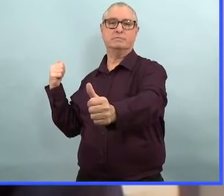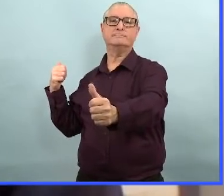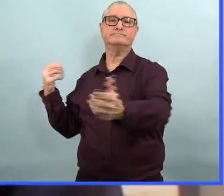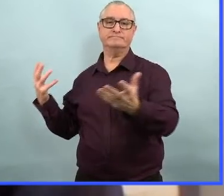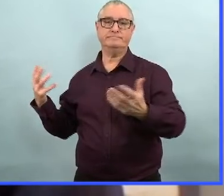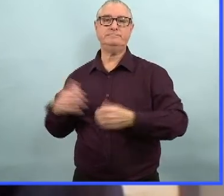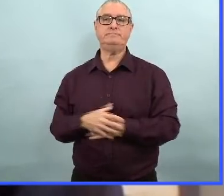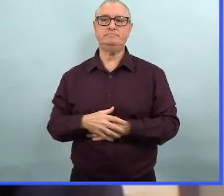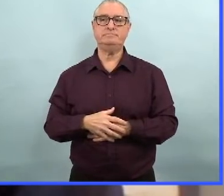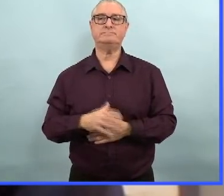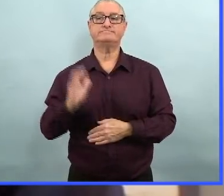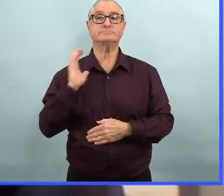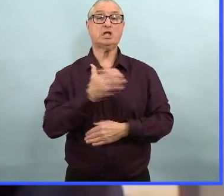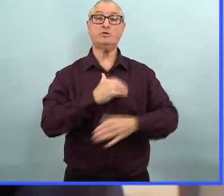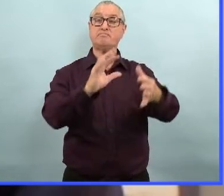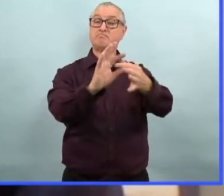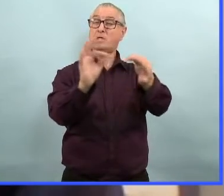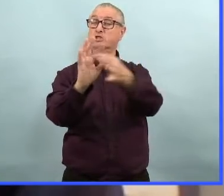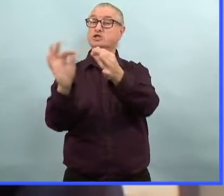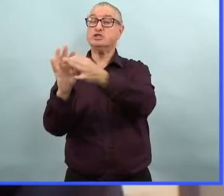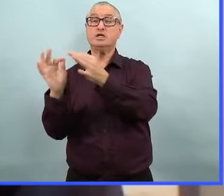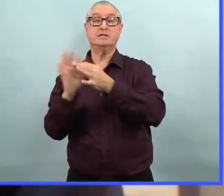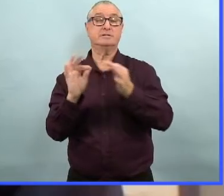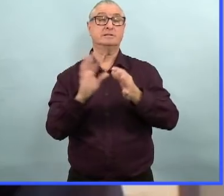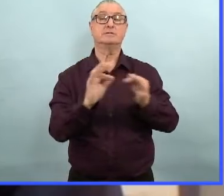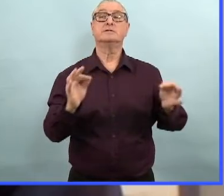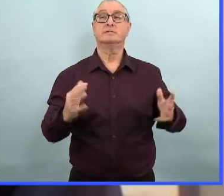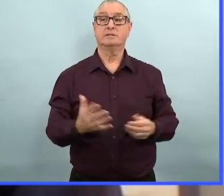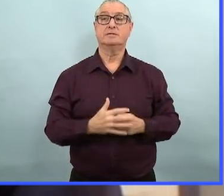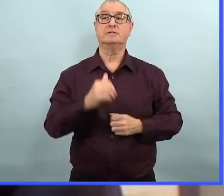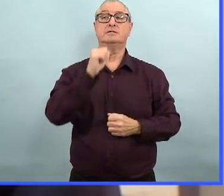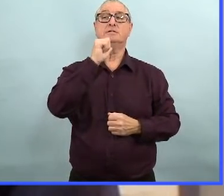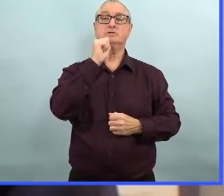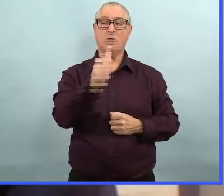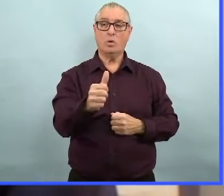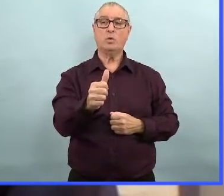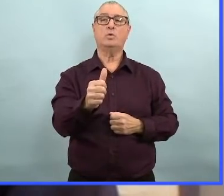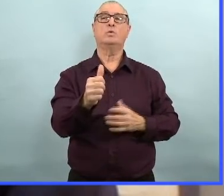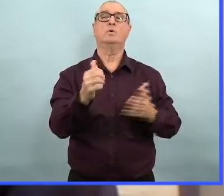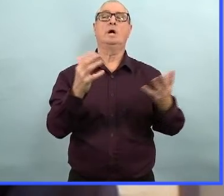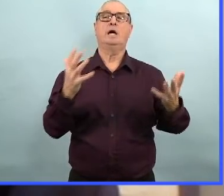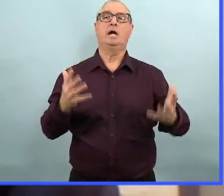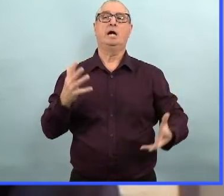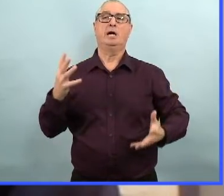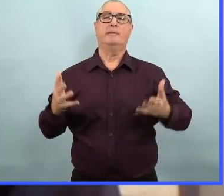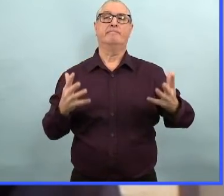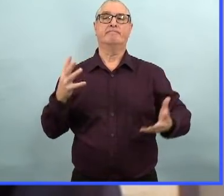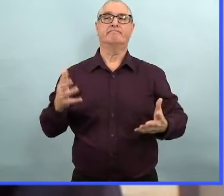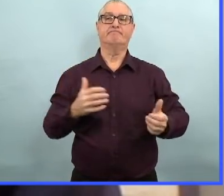don't change your actions based on test positivity or on case counts